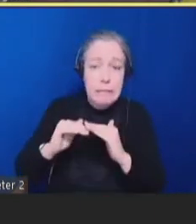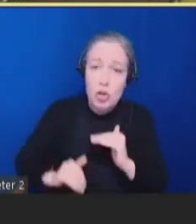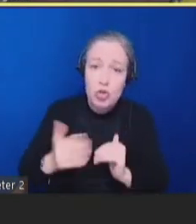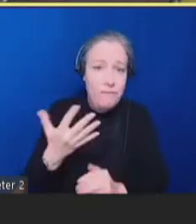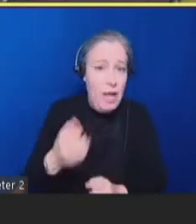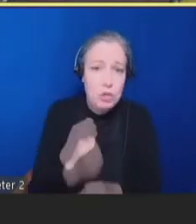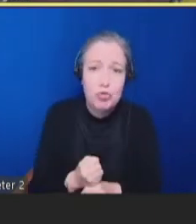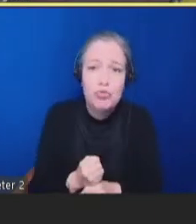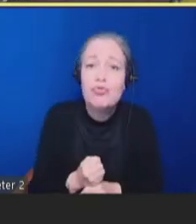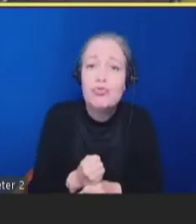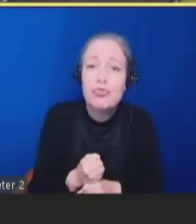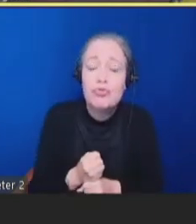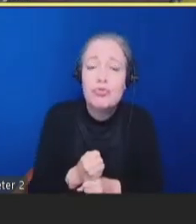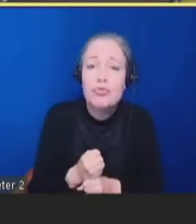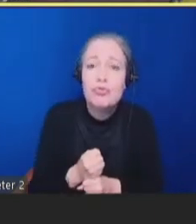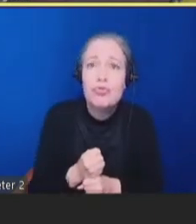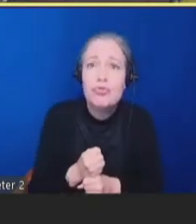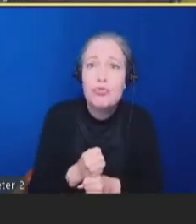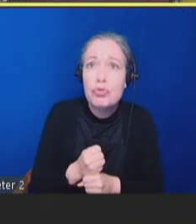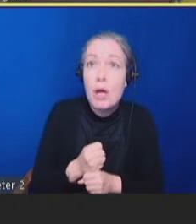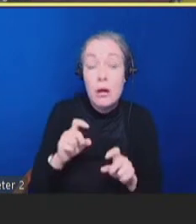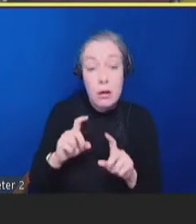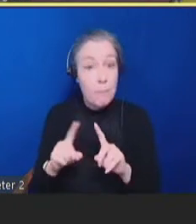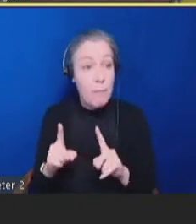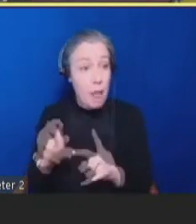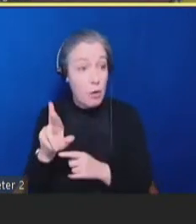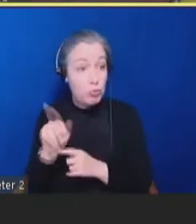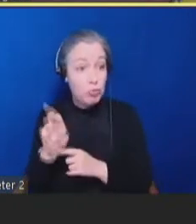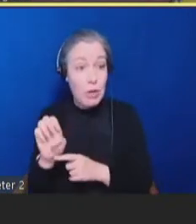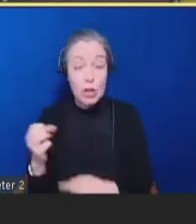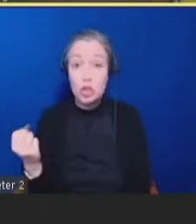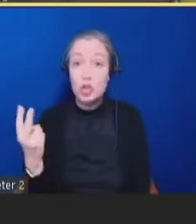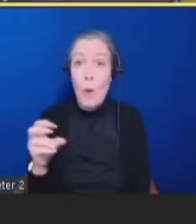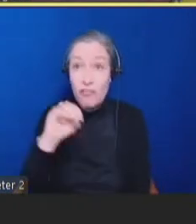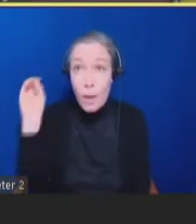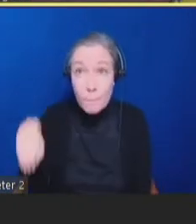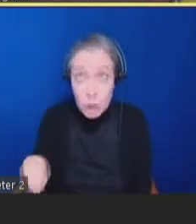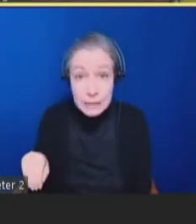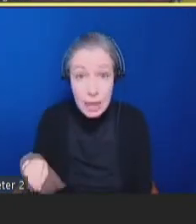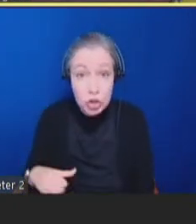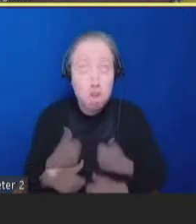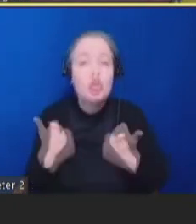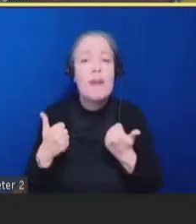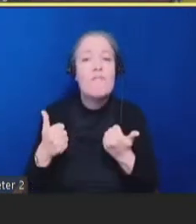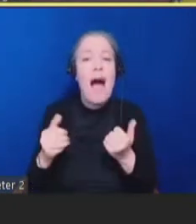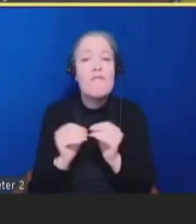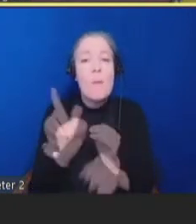a rare 12 percent of pancreatic cancer patients survive long term. And they received the same